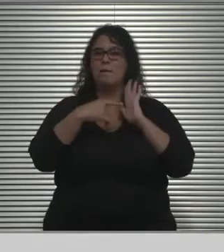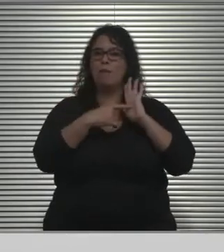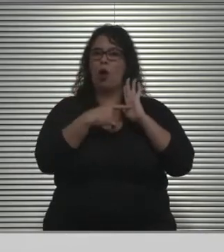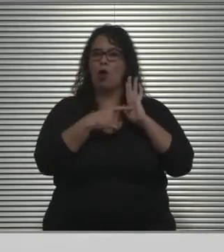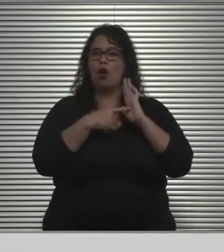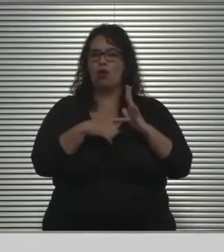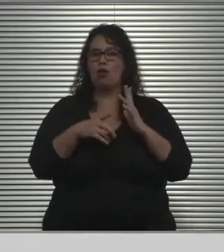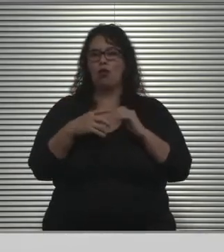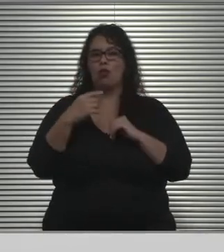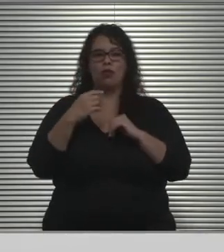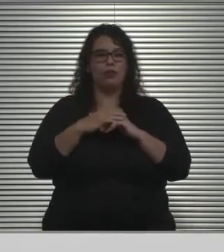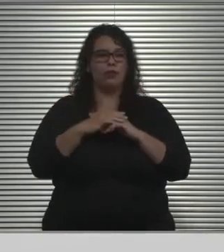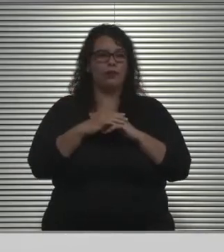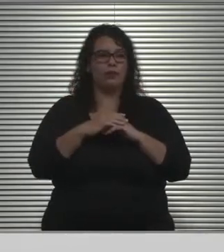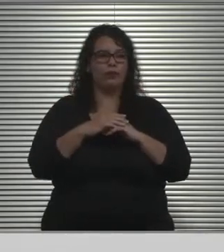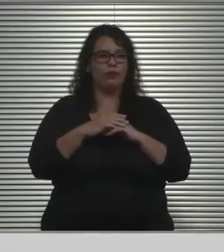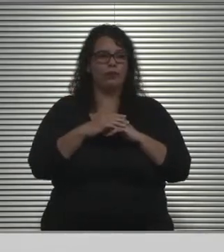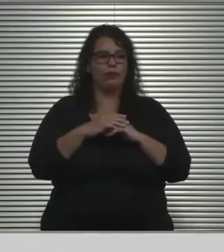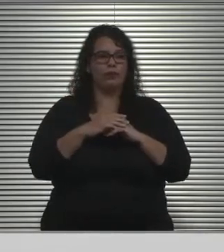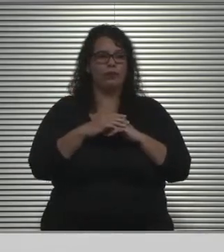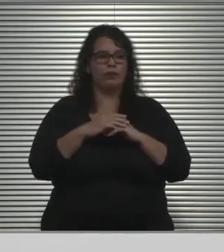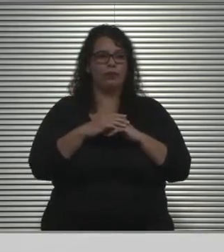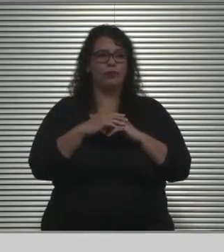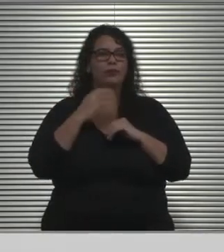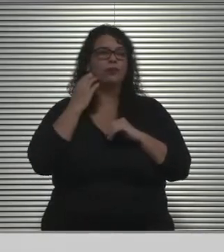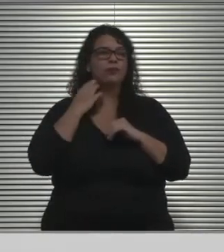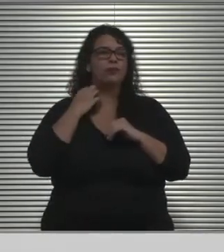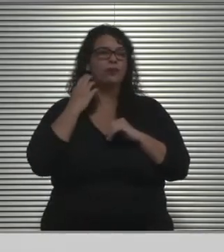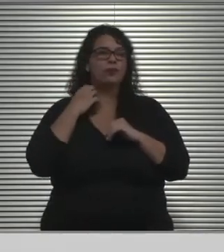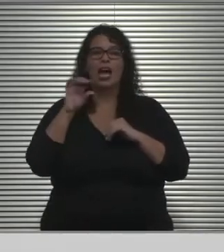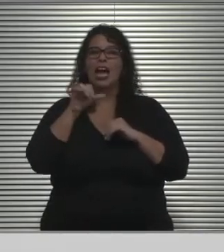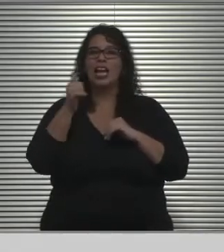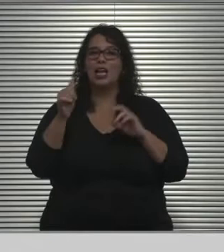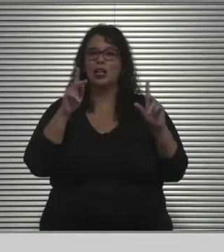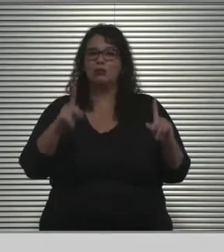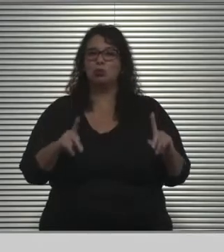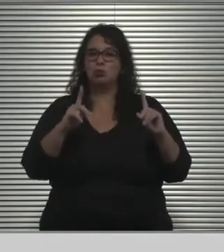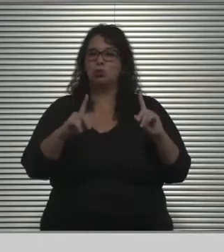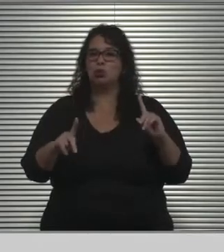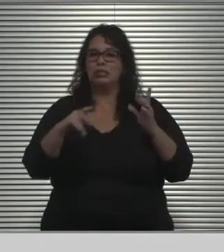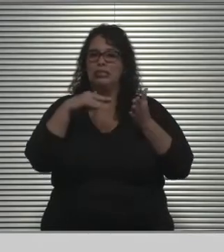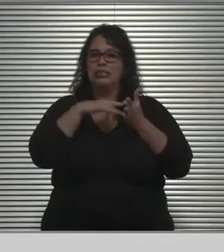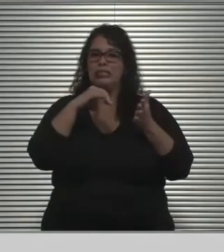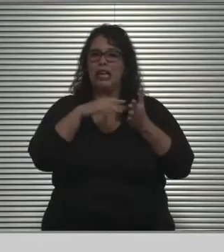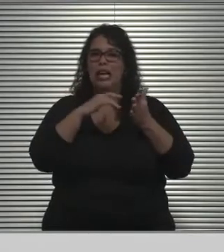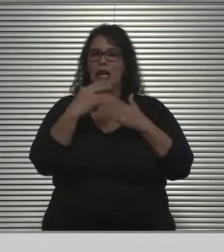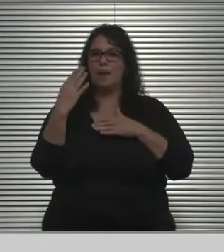looked at "Blue Light Therapy and Circadian Rhythm." Effect on Southern California high school students.